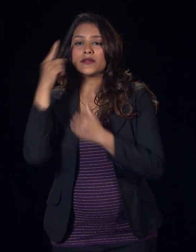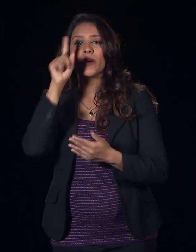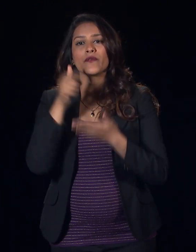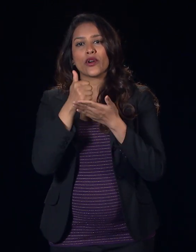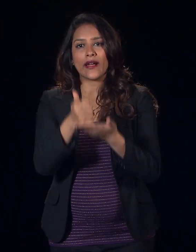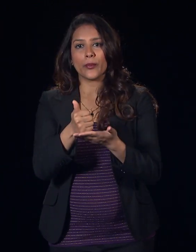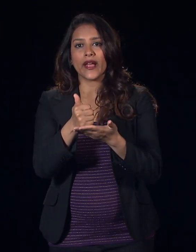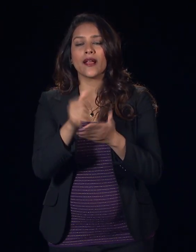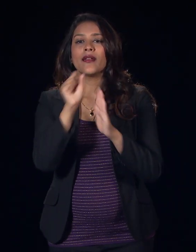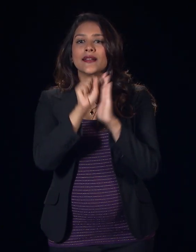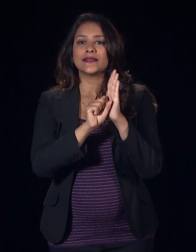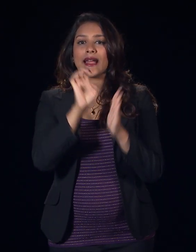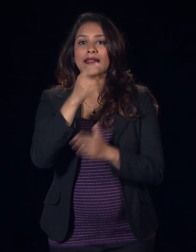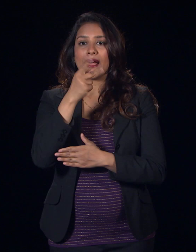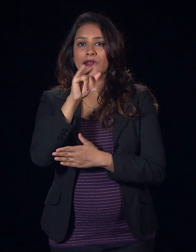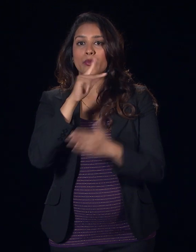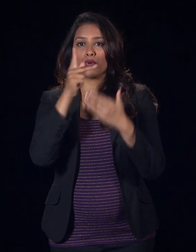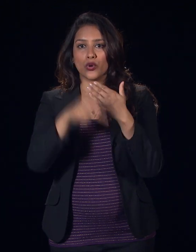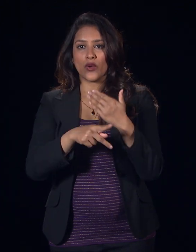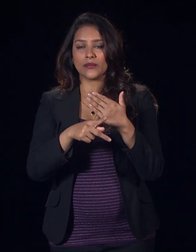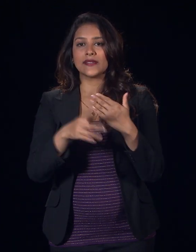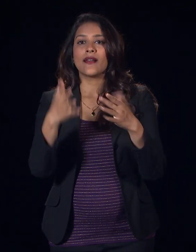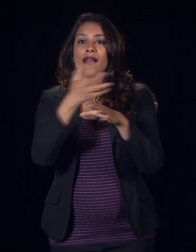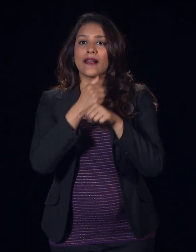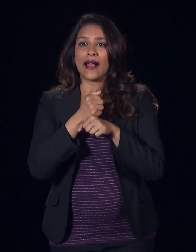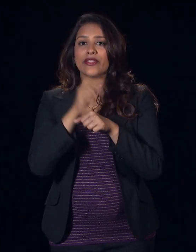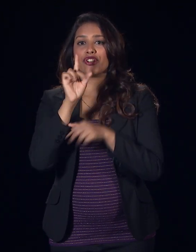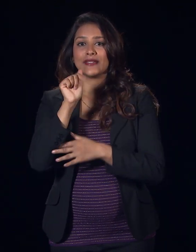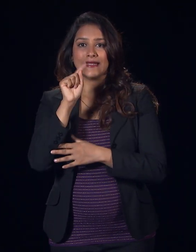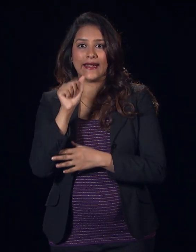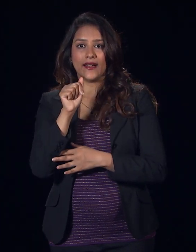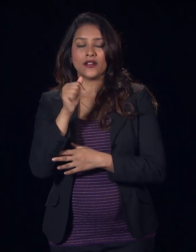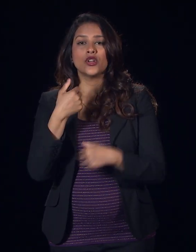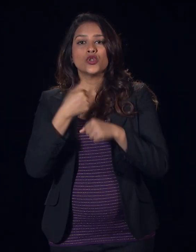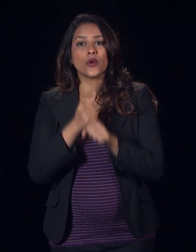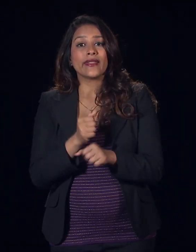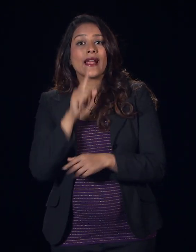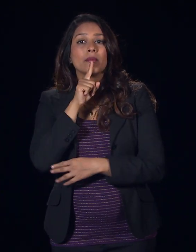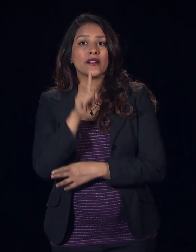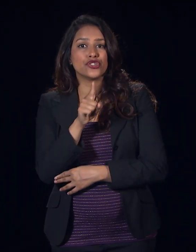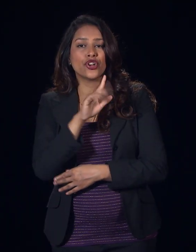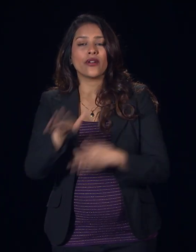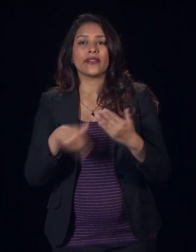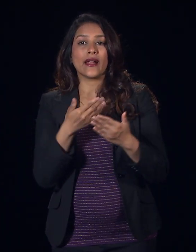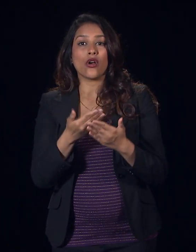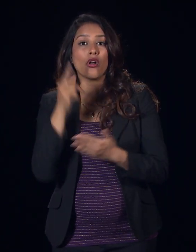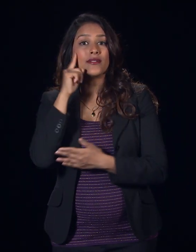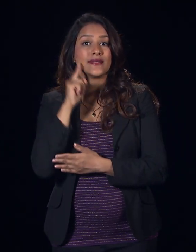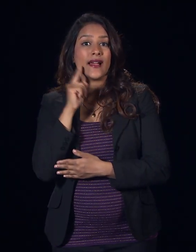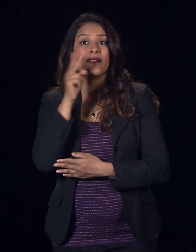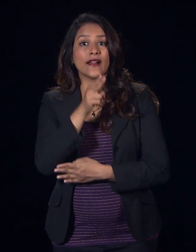for helping state EHDI programs gather data so they can make sure that all deaf and hard